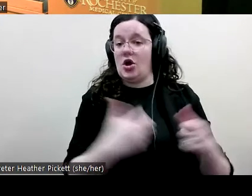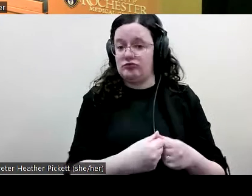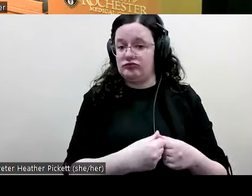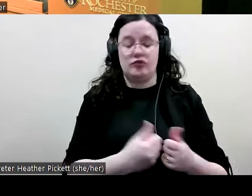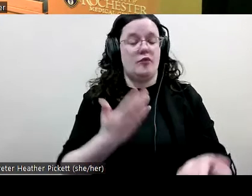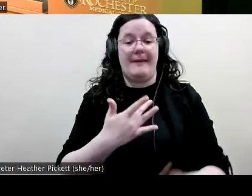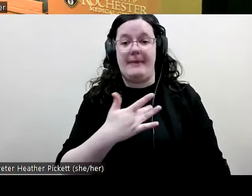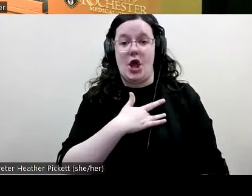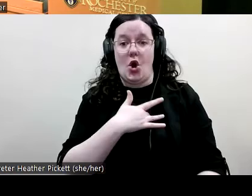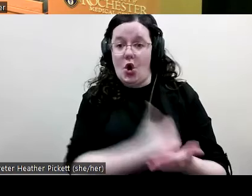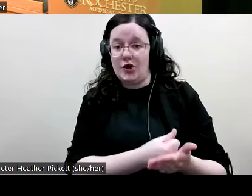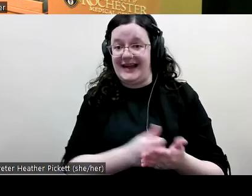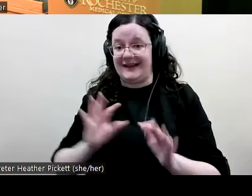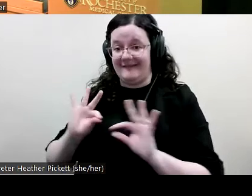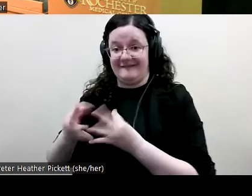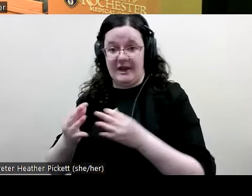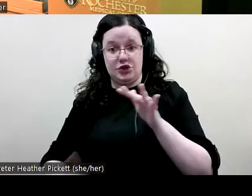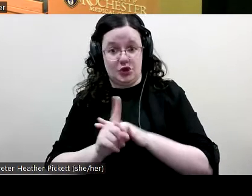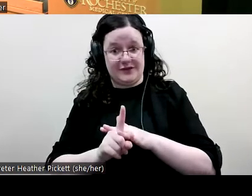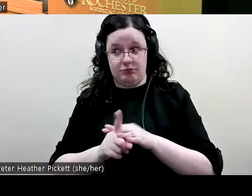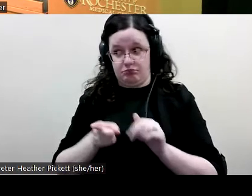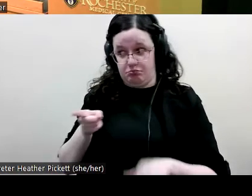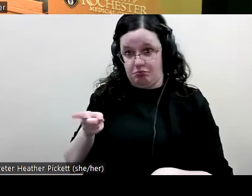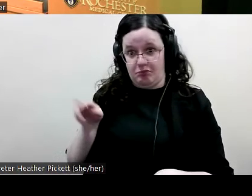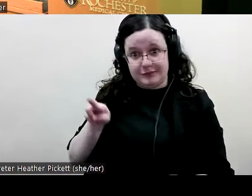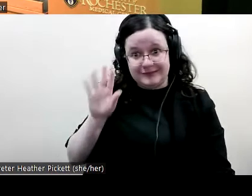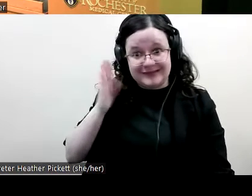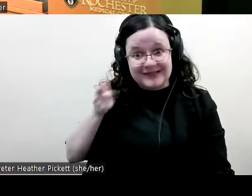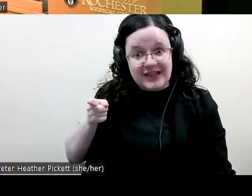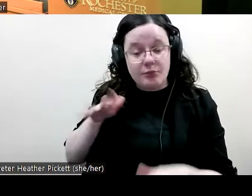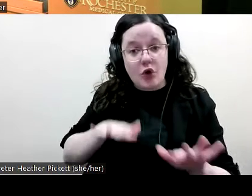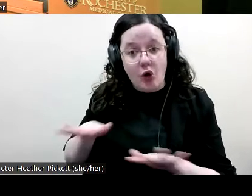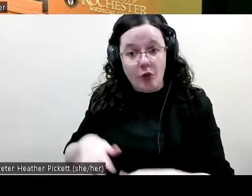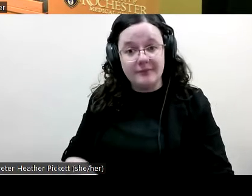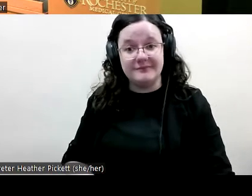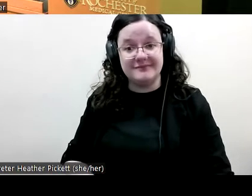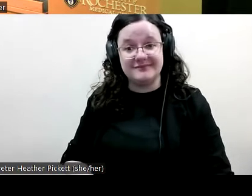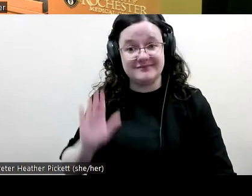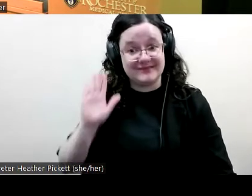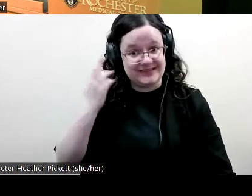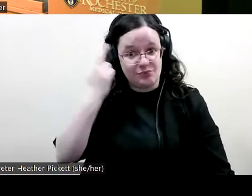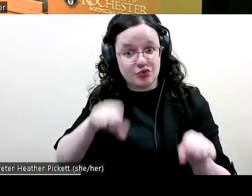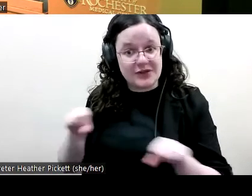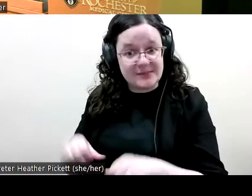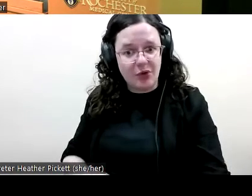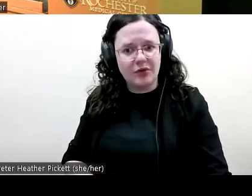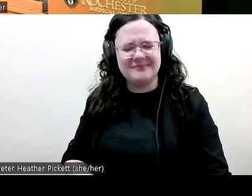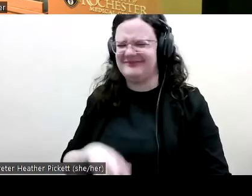um do they appear calm do they appear reasonable no so why should a family coming in with a loved